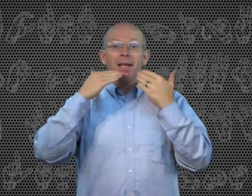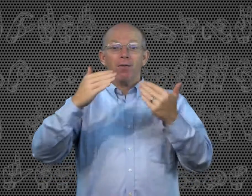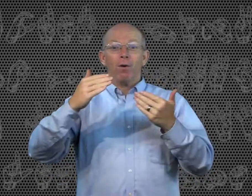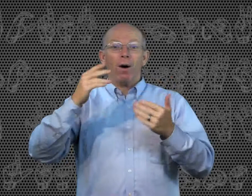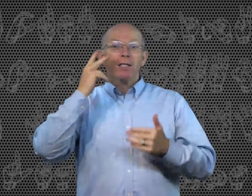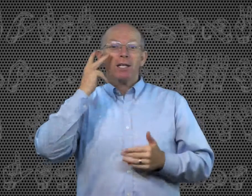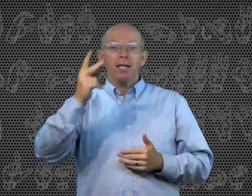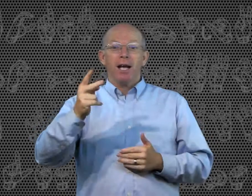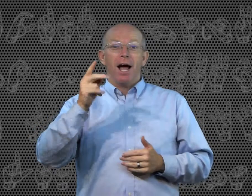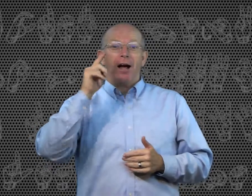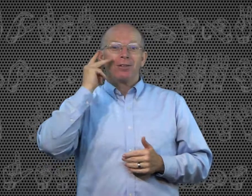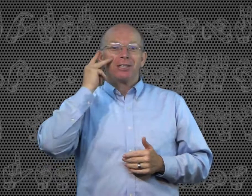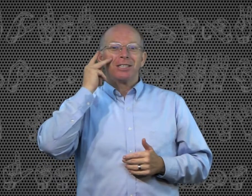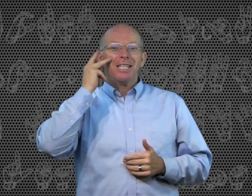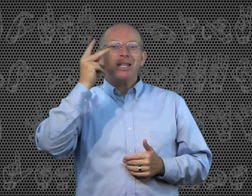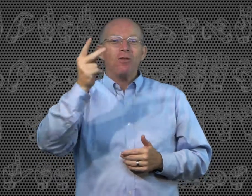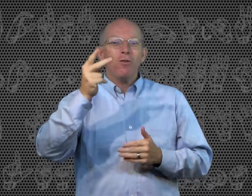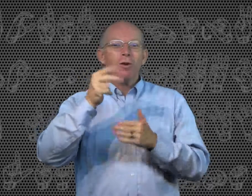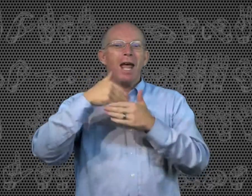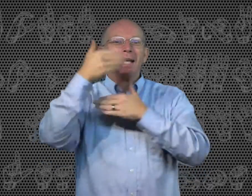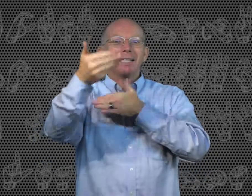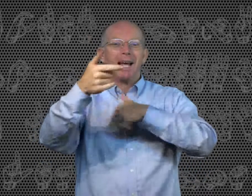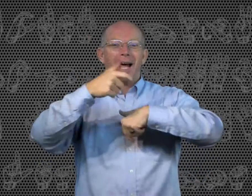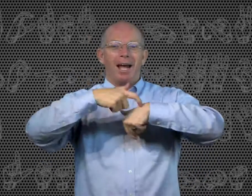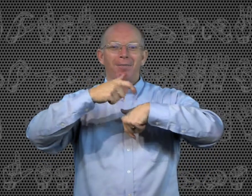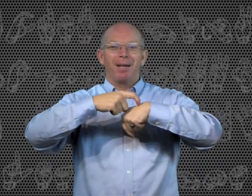Thank you for watching. I will see you next time.